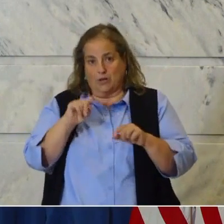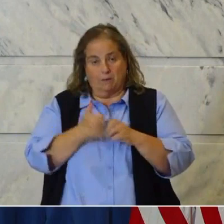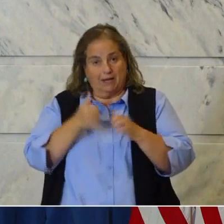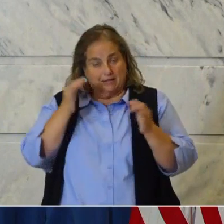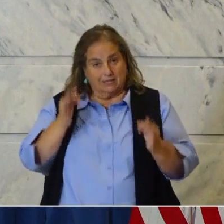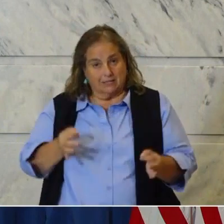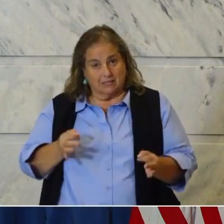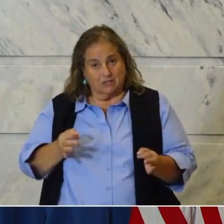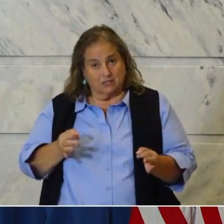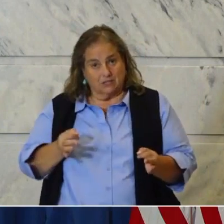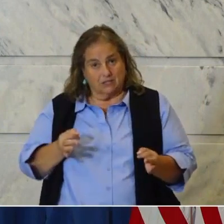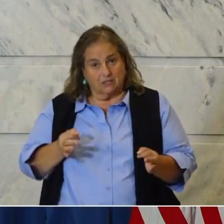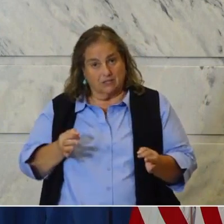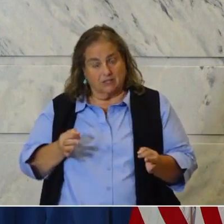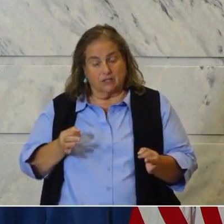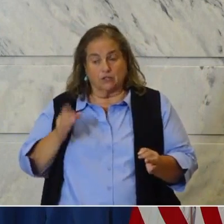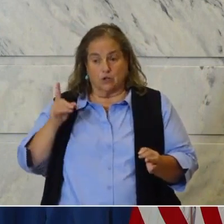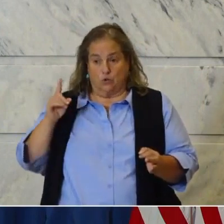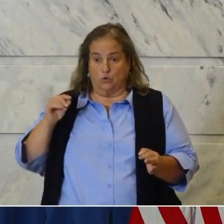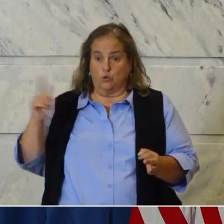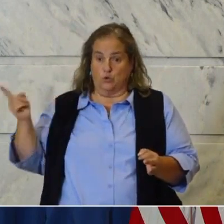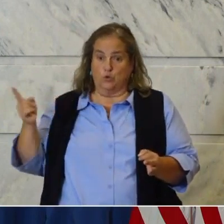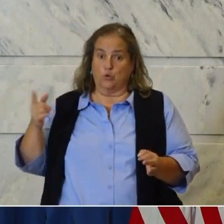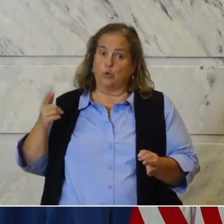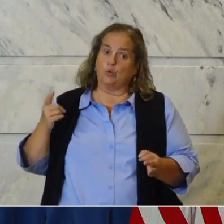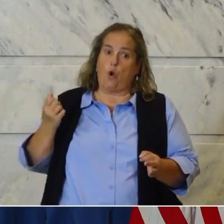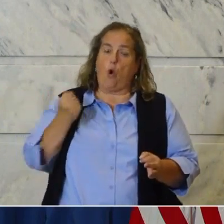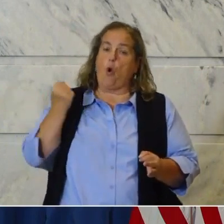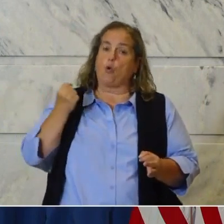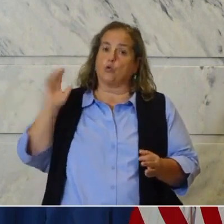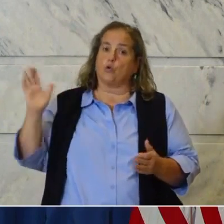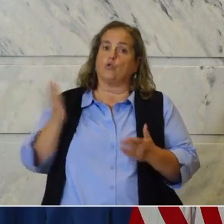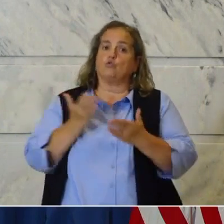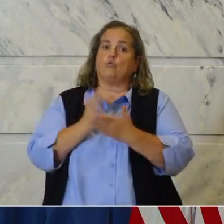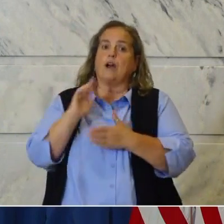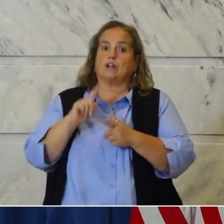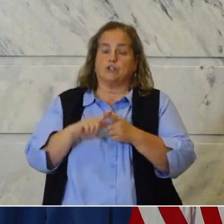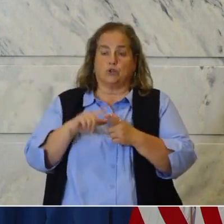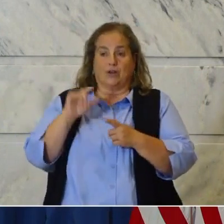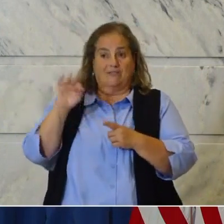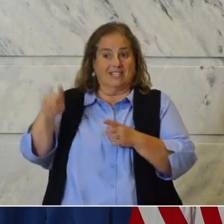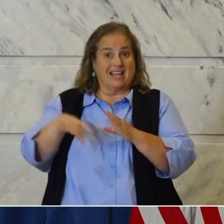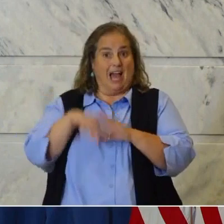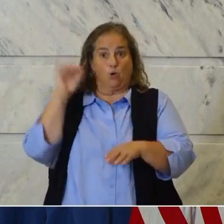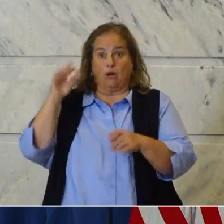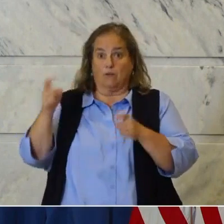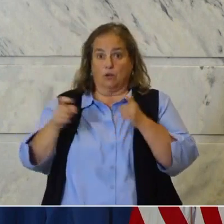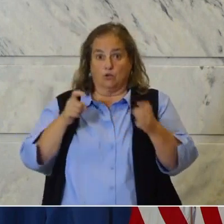The question is, Do I reserve the rights to step in if things air out of control? Saying October October hockey? I do.